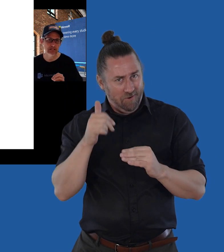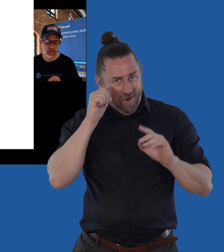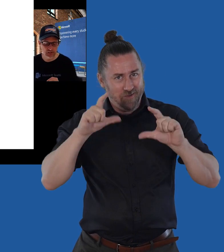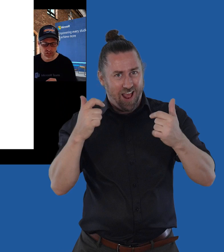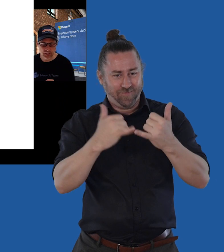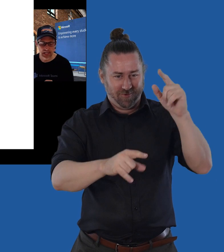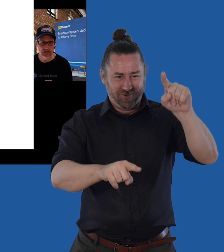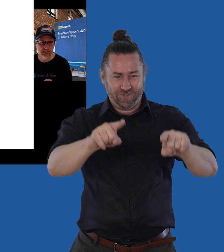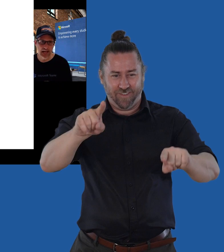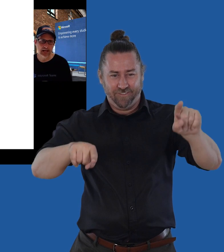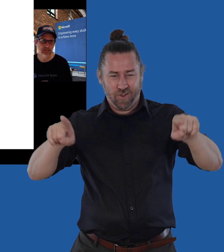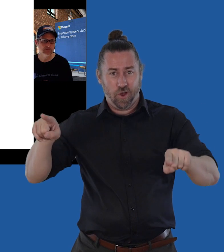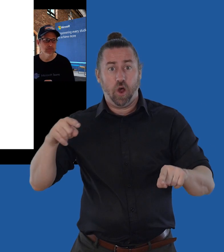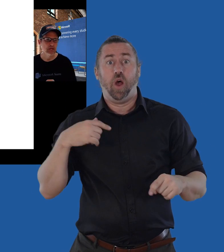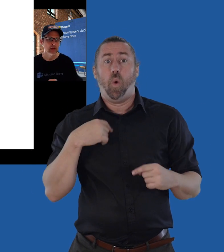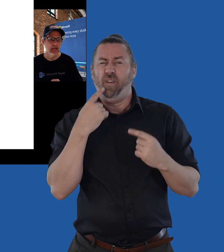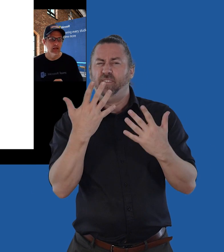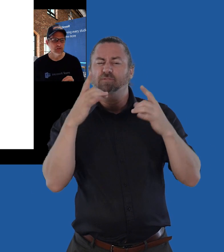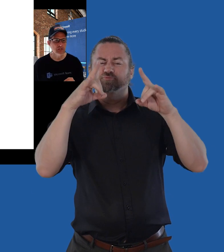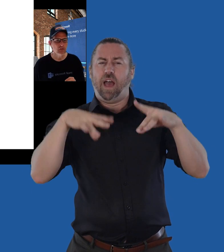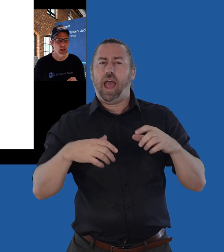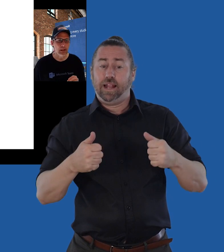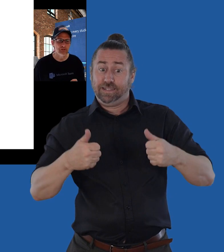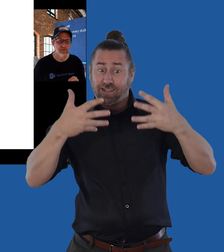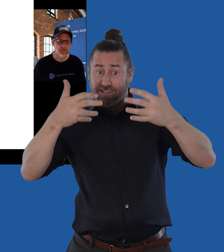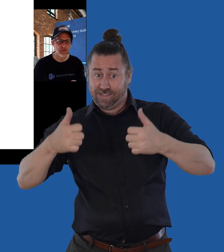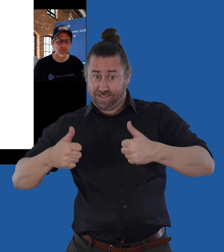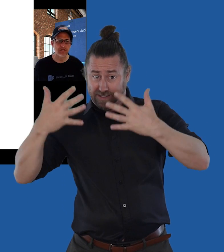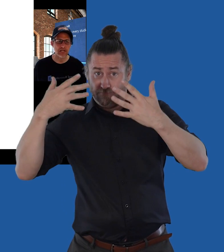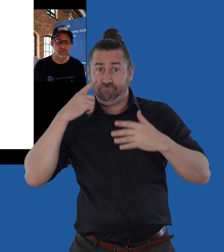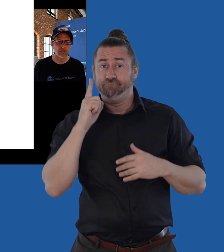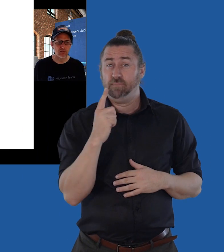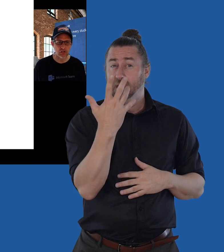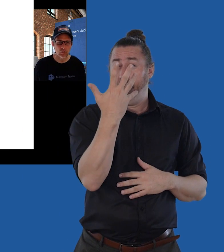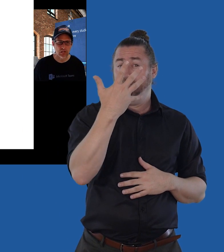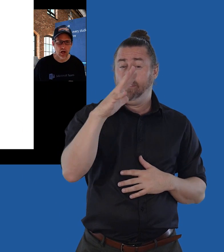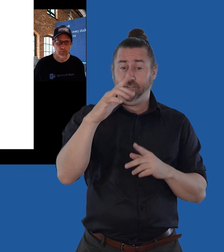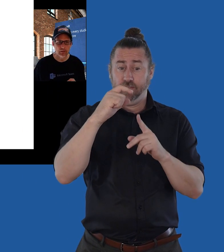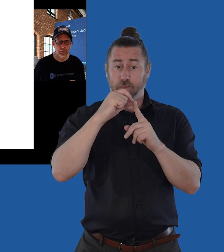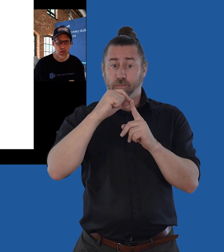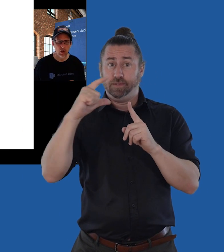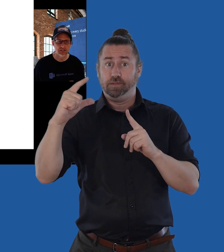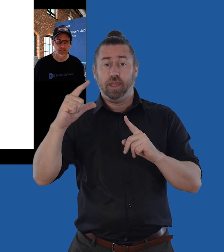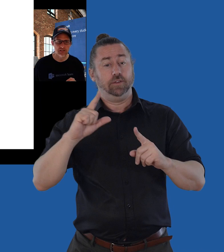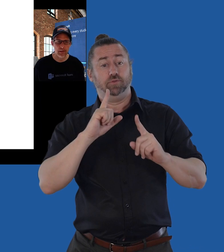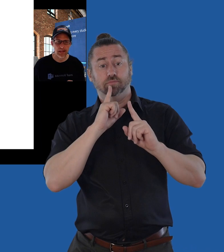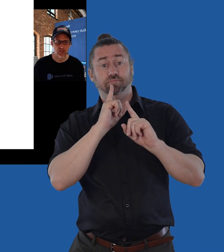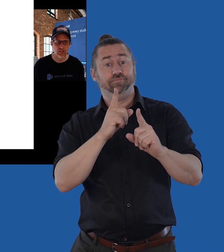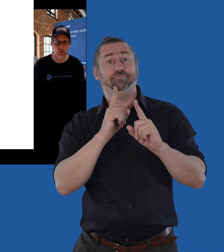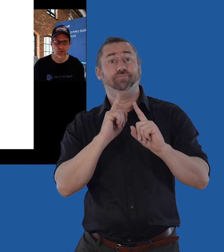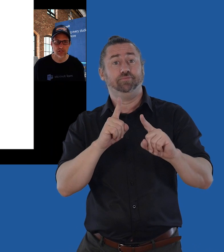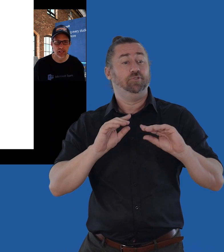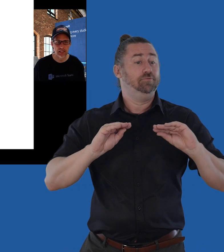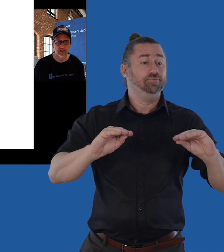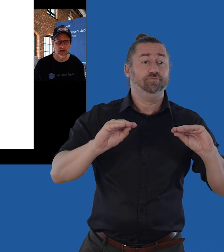and these are Australian stats. First of all, up to 50% of instructional time can be lost to managing students' needs,